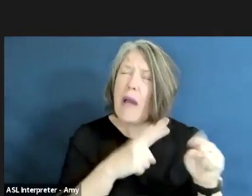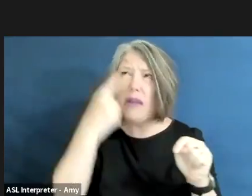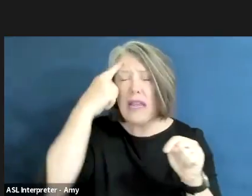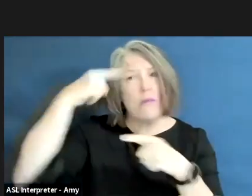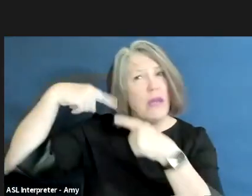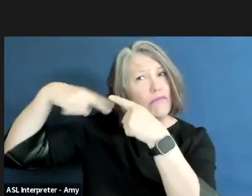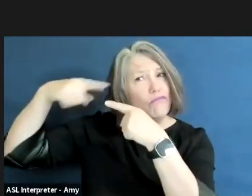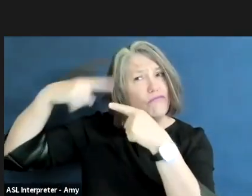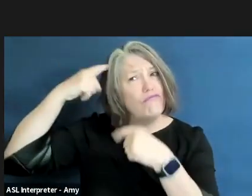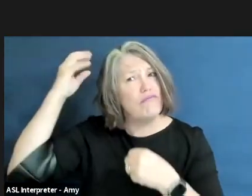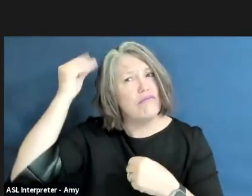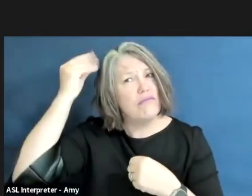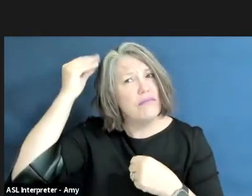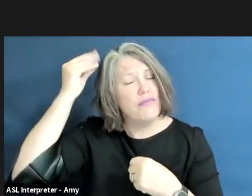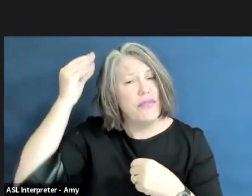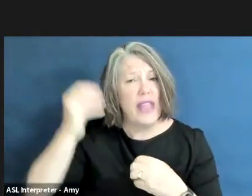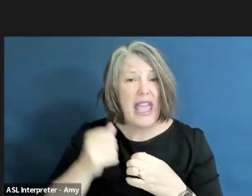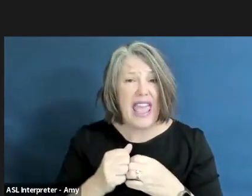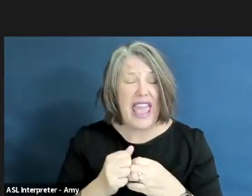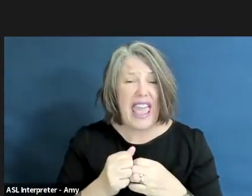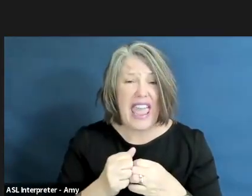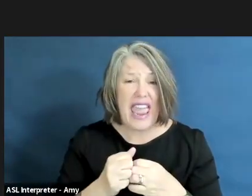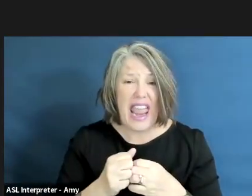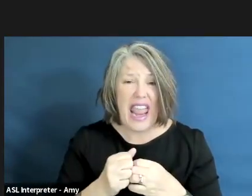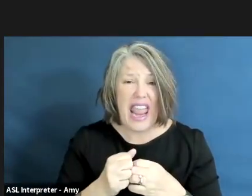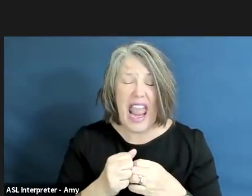And I was met with derision.